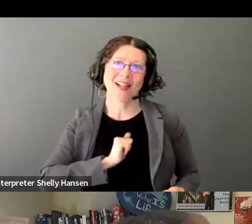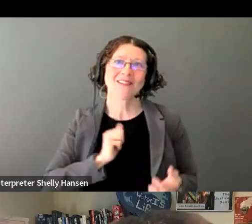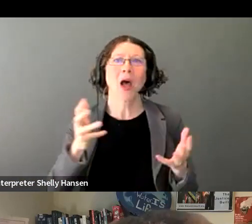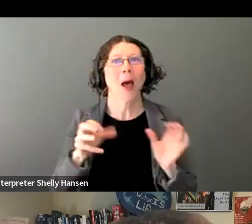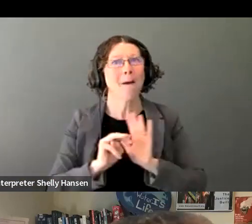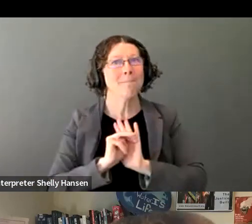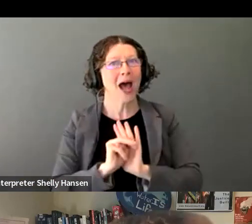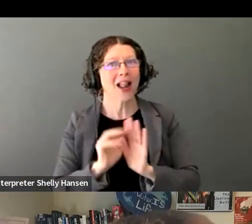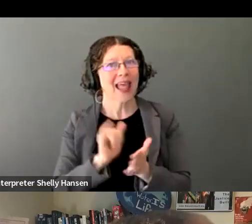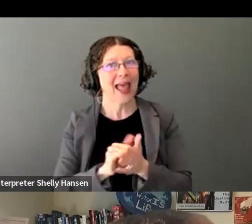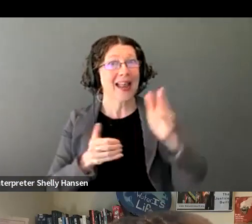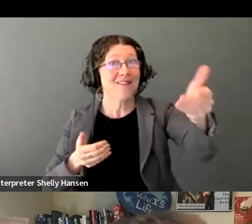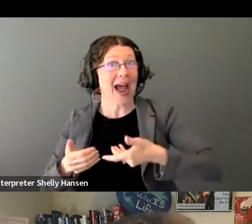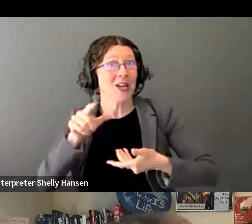you to do it, as well.